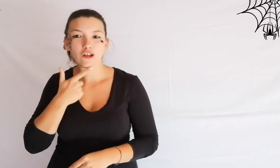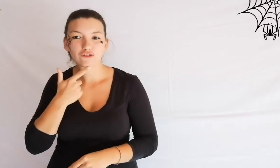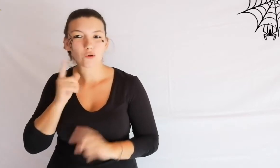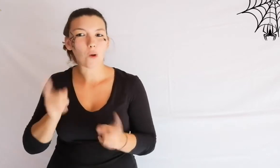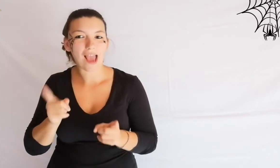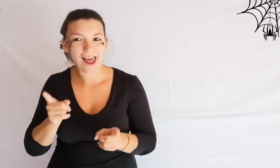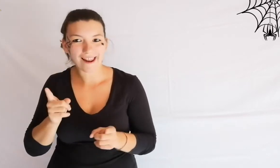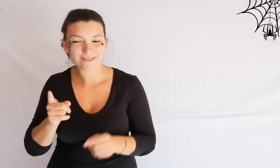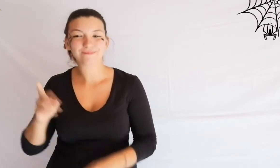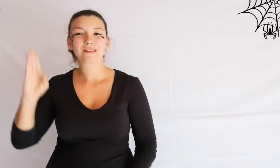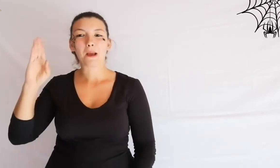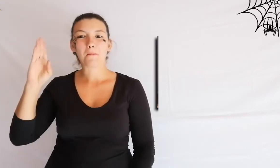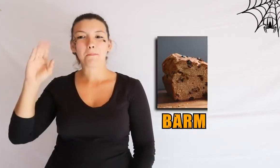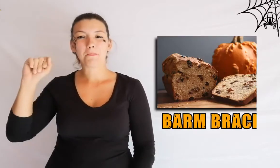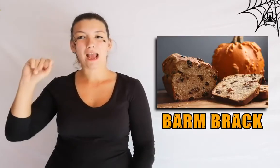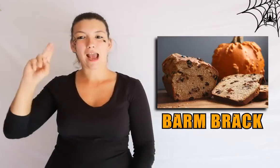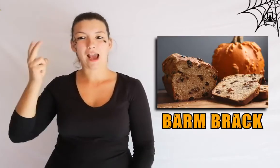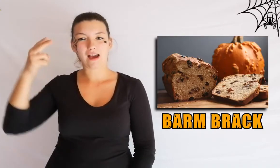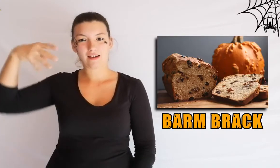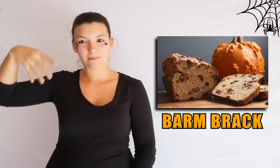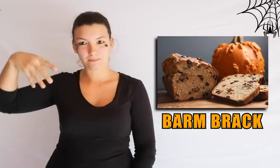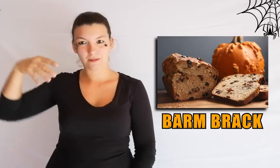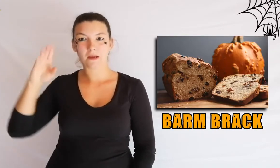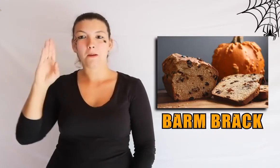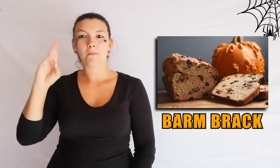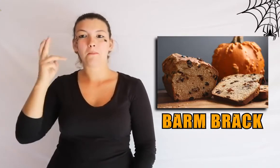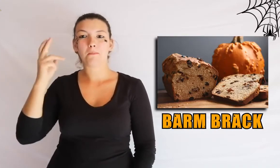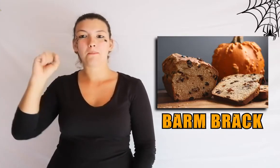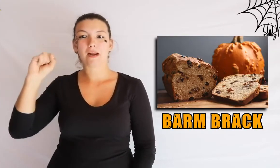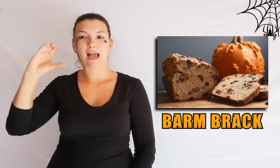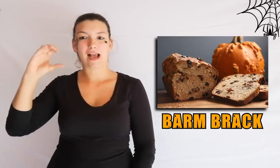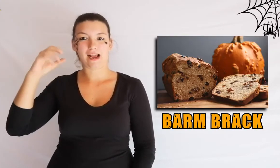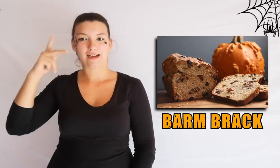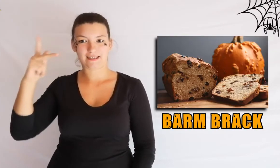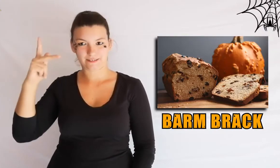which one? The Barm Brack.